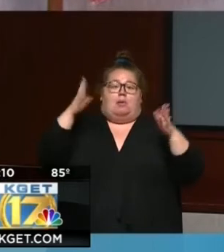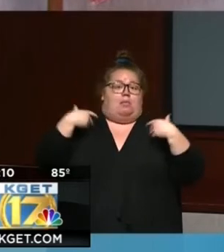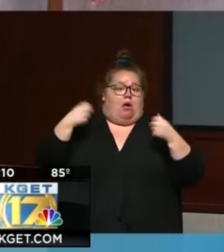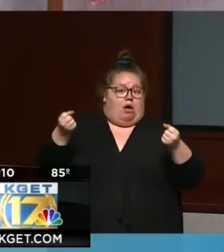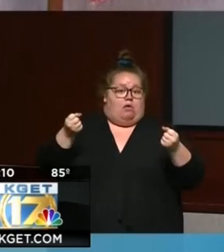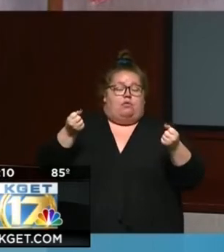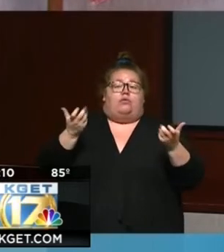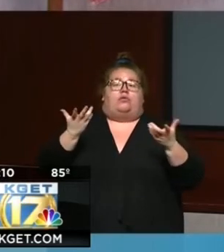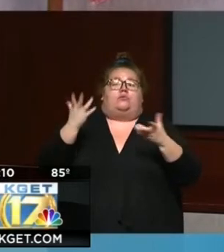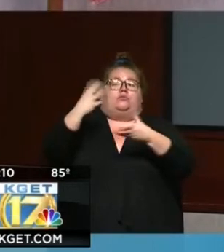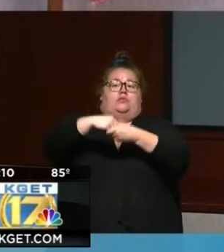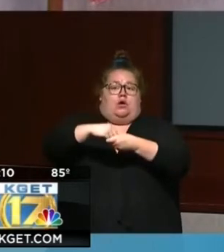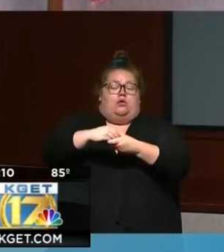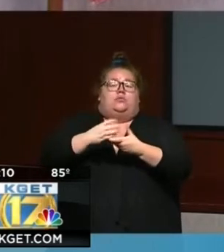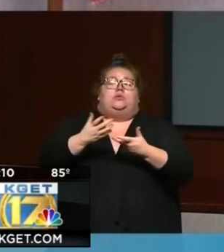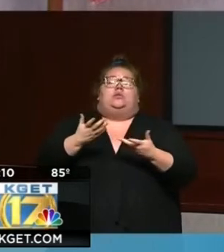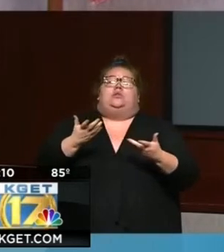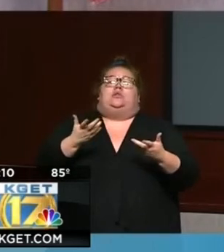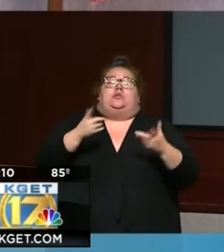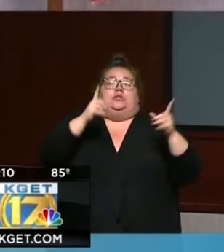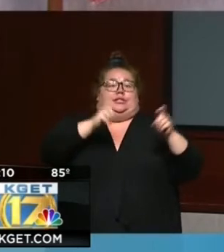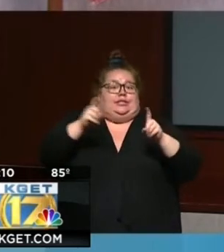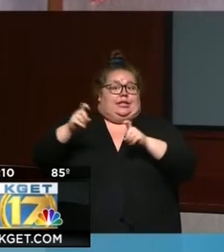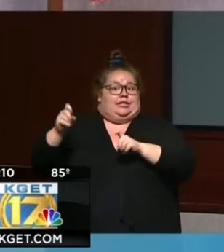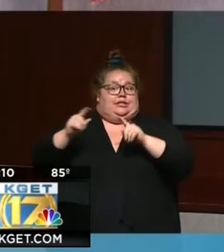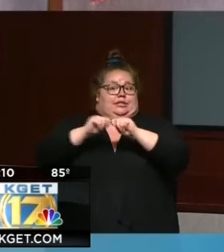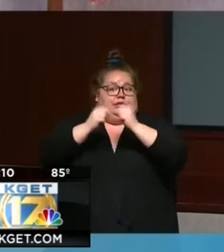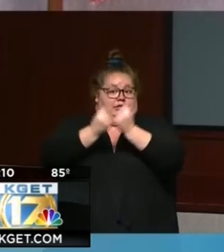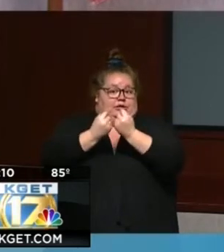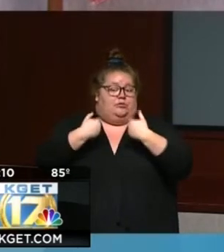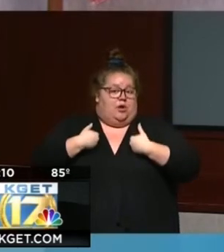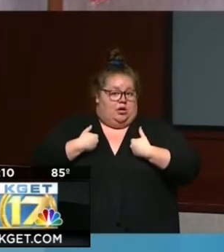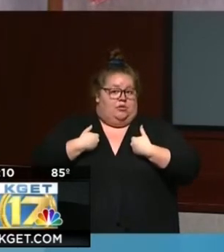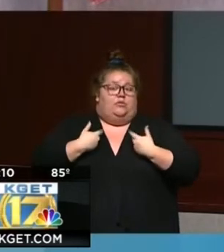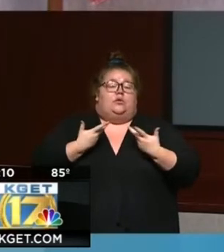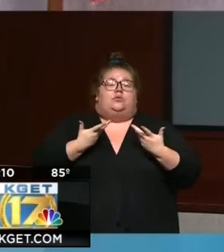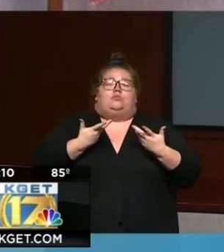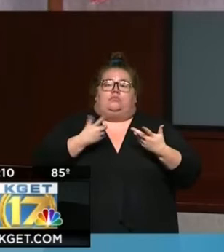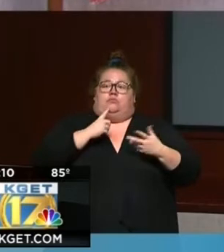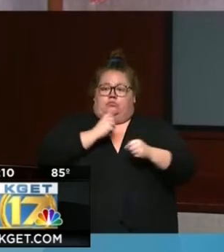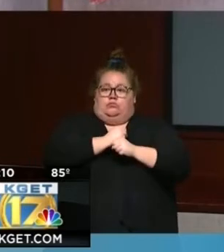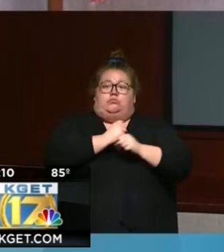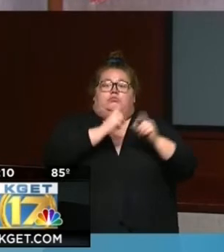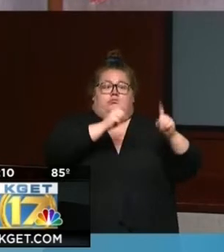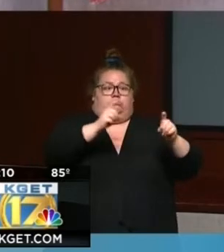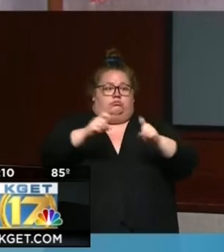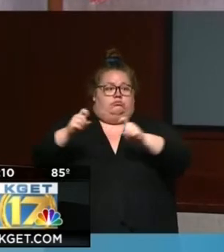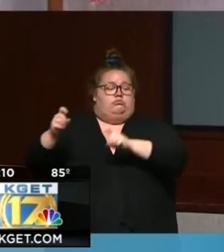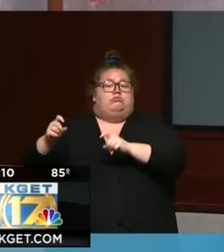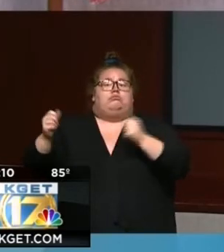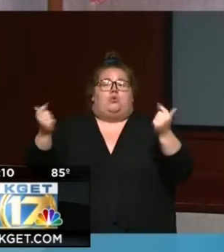INTIMATELY INVOLVED. OUR E IN, S STAFF WITHIN PUBLIC HEALTH REMAINS INVOLVED.